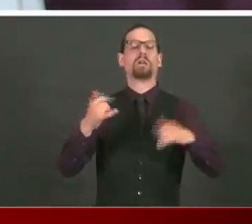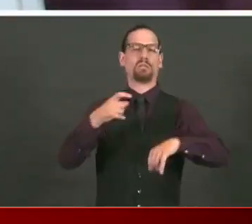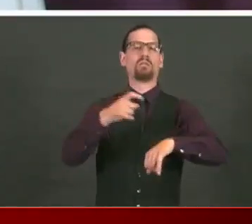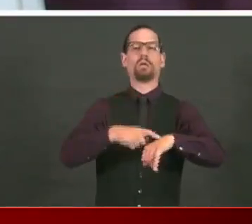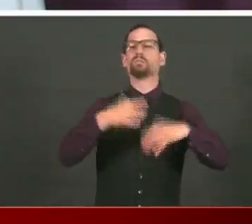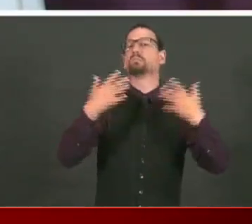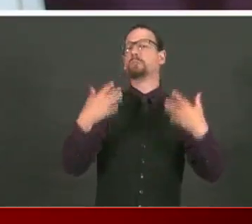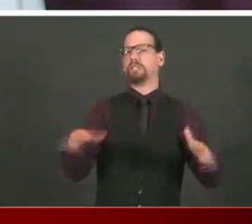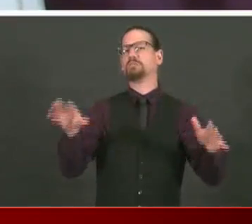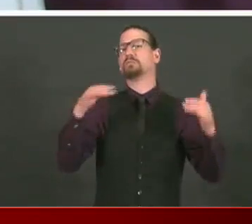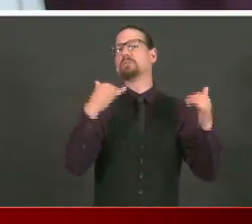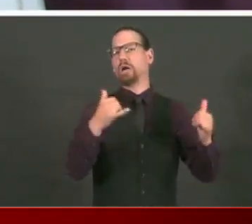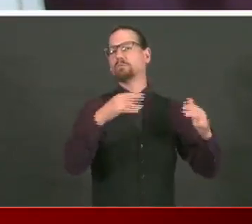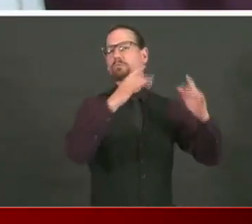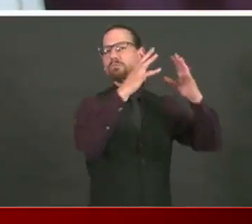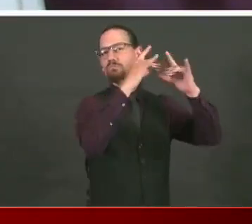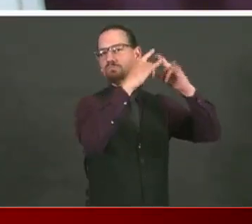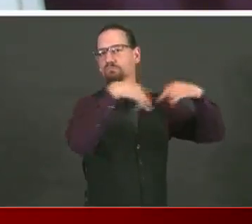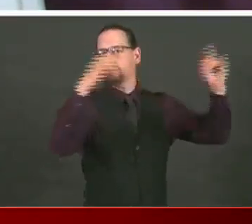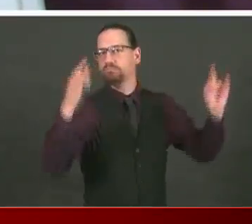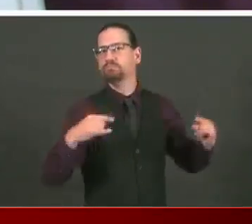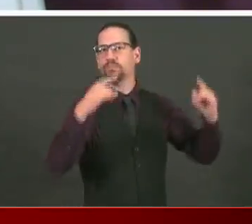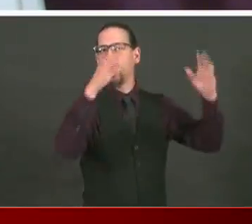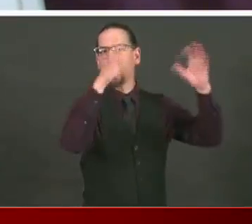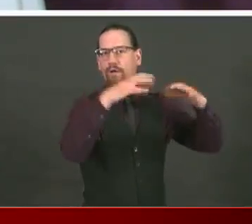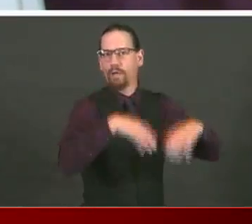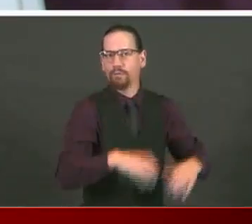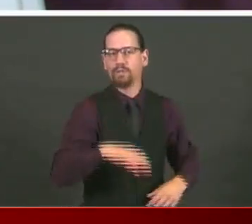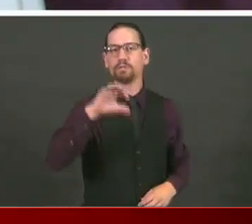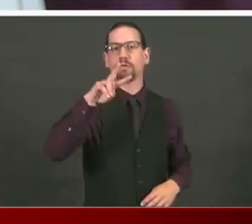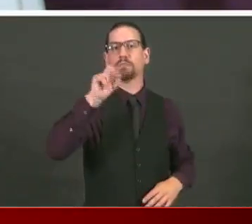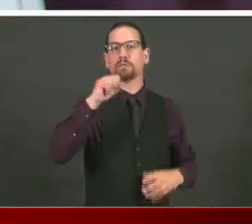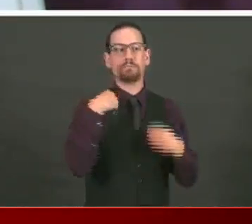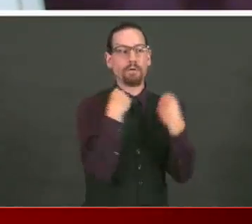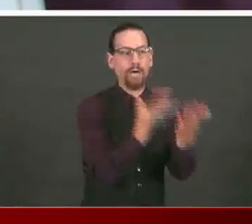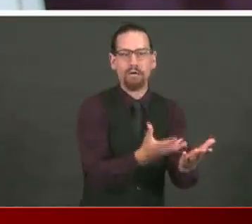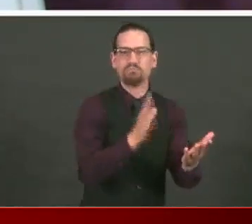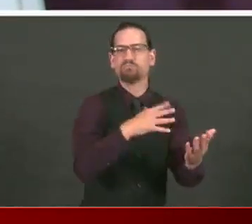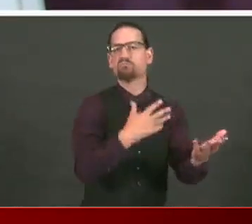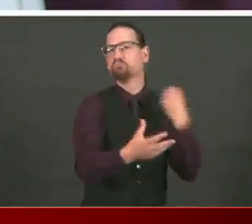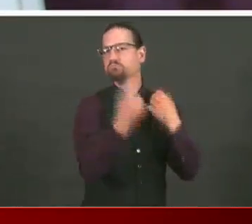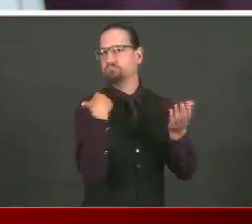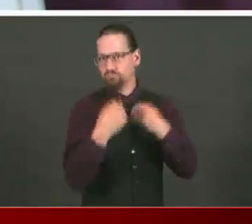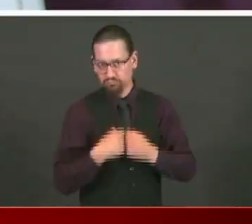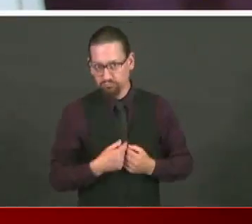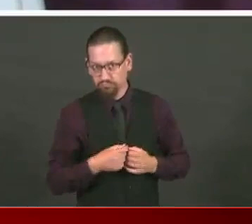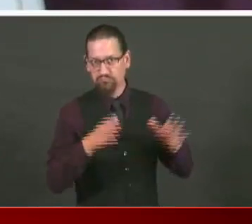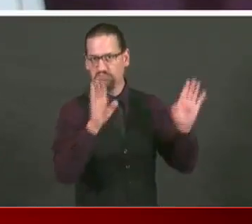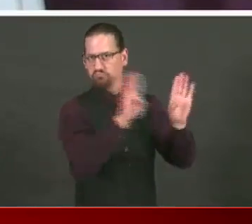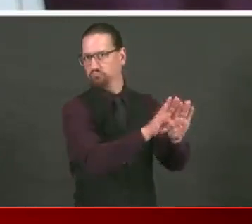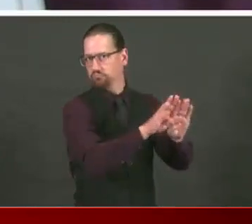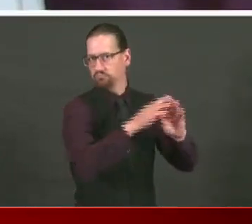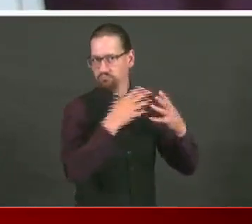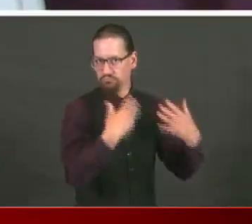WE ARE IN A DIFFERENT PLACE NOW. WE ARE FULLY PREPARED FOR THIS.